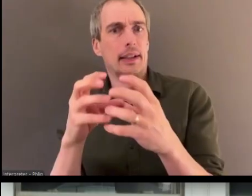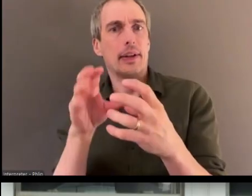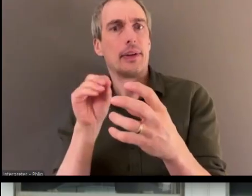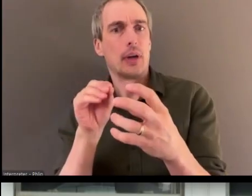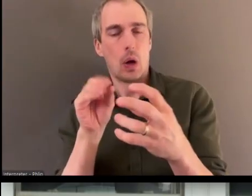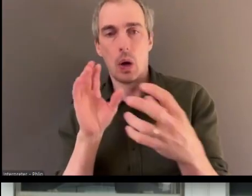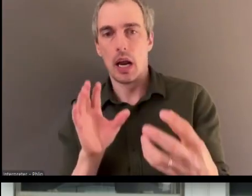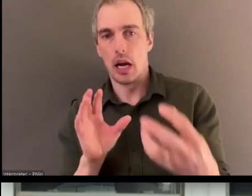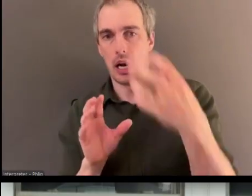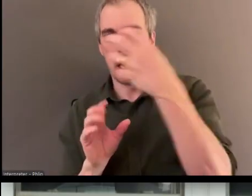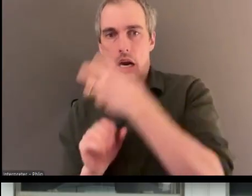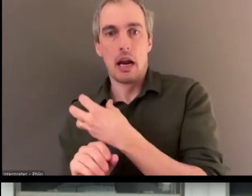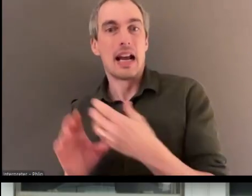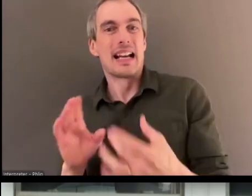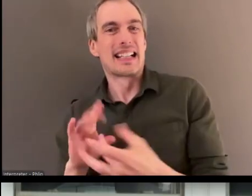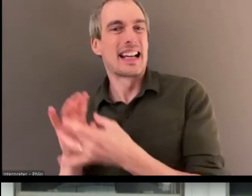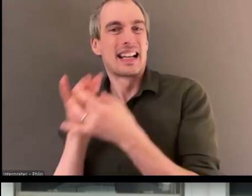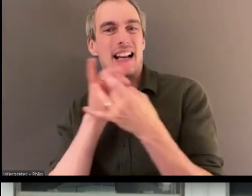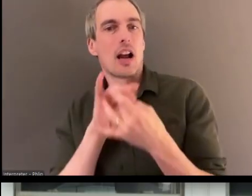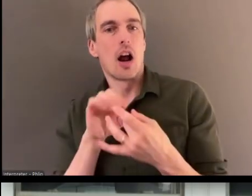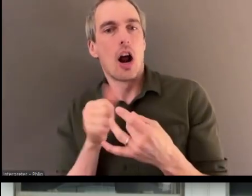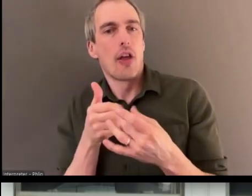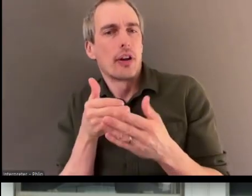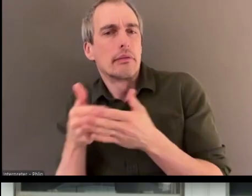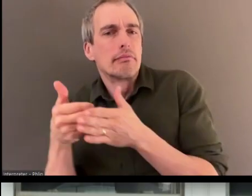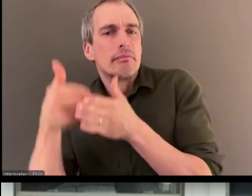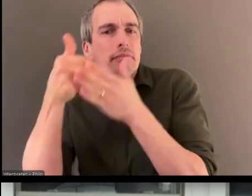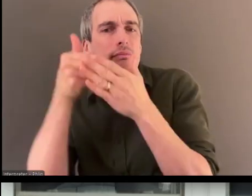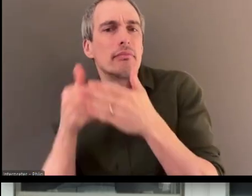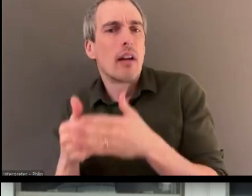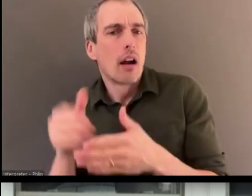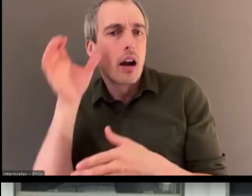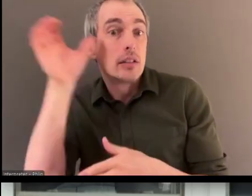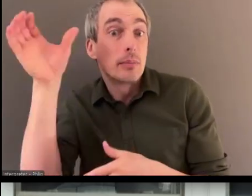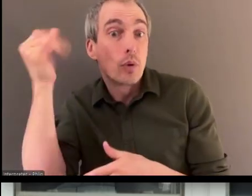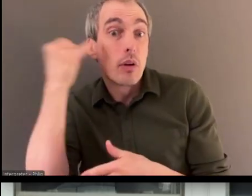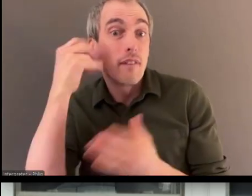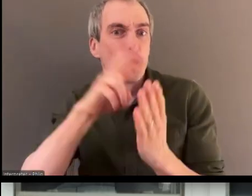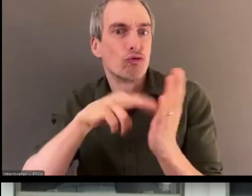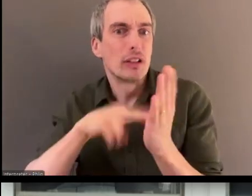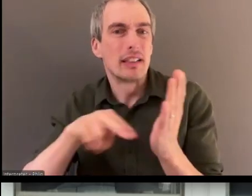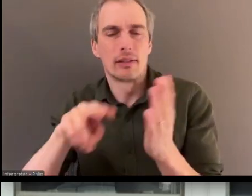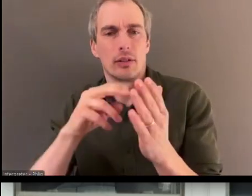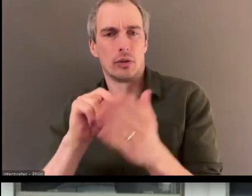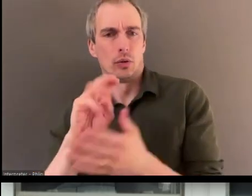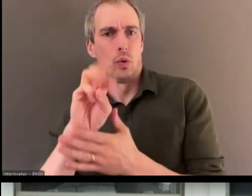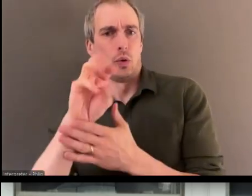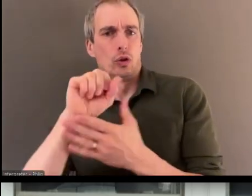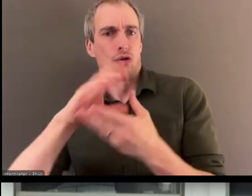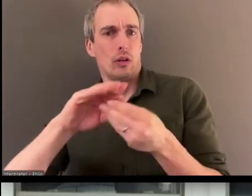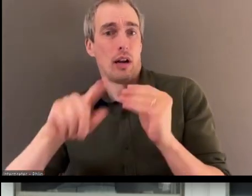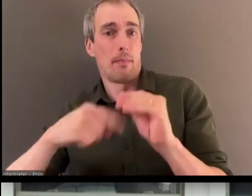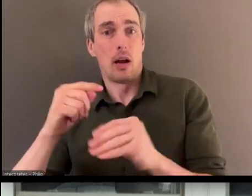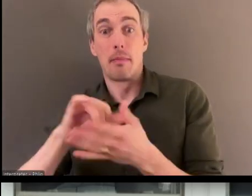So if it's reading a news story about Manhattan, it's also conceptually bringing in things about New York State.